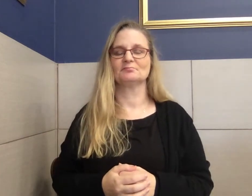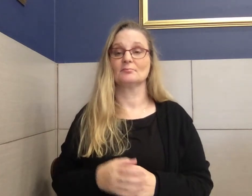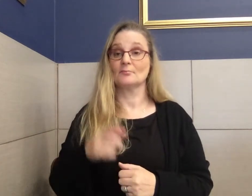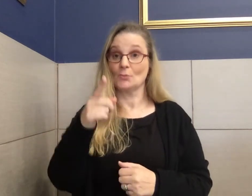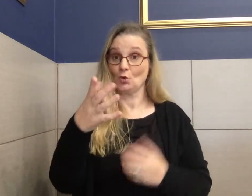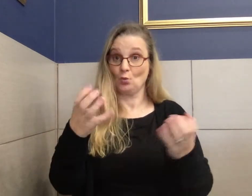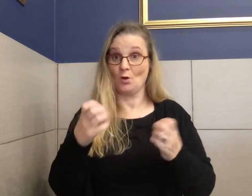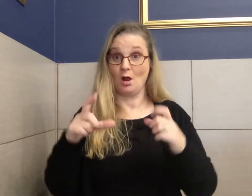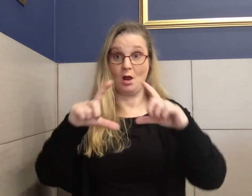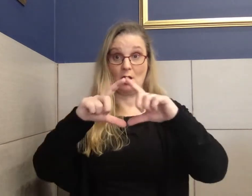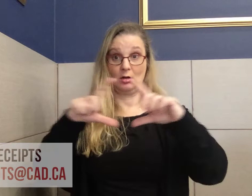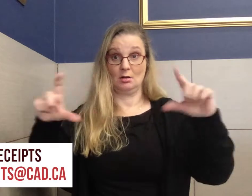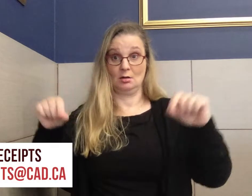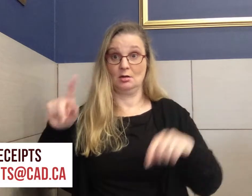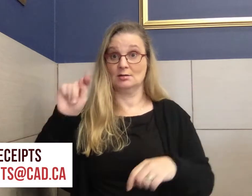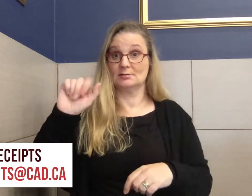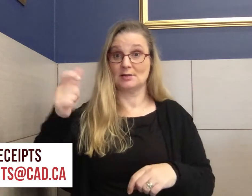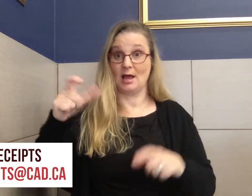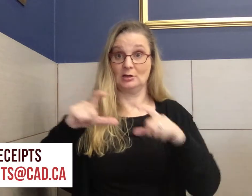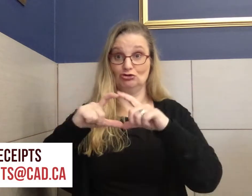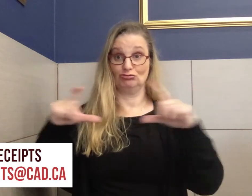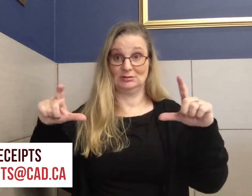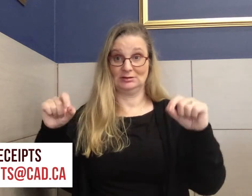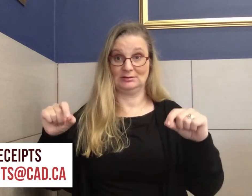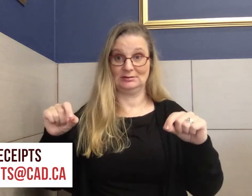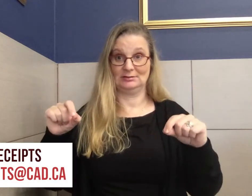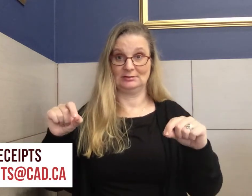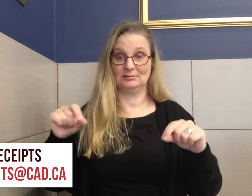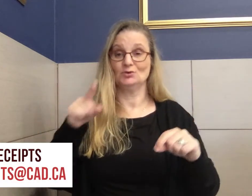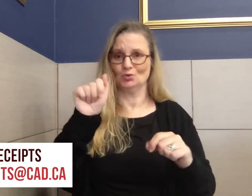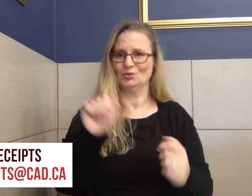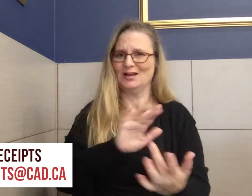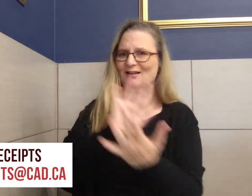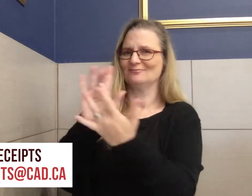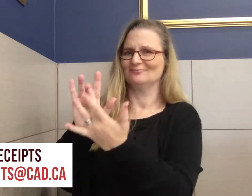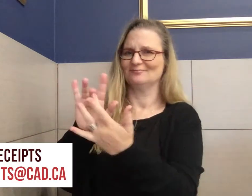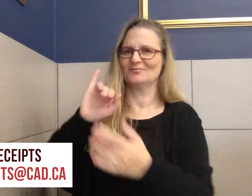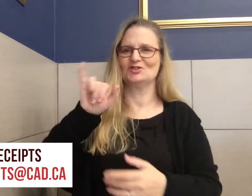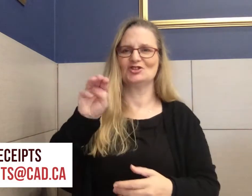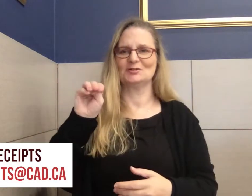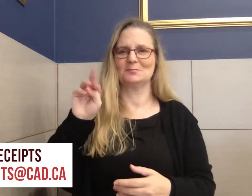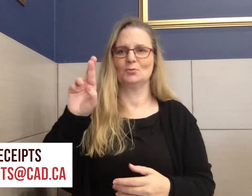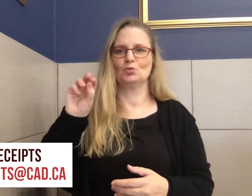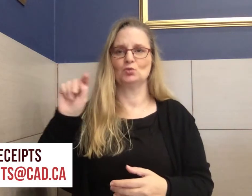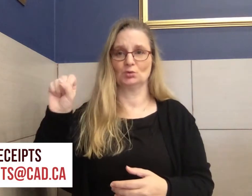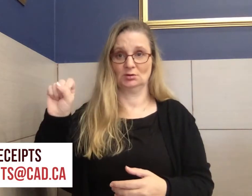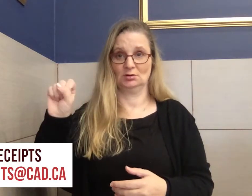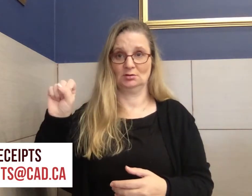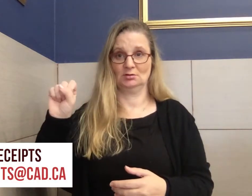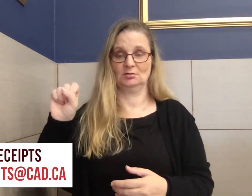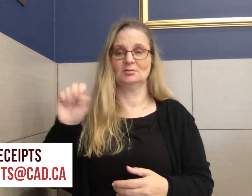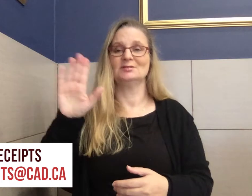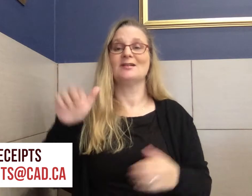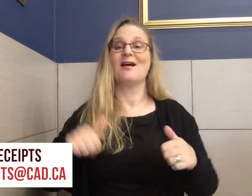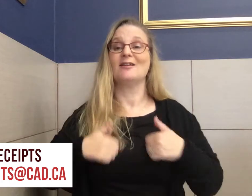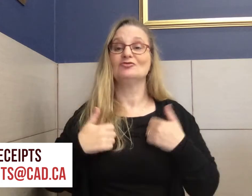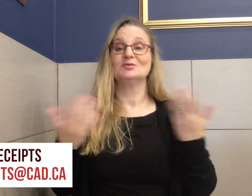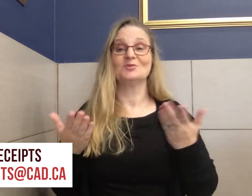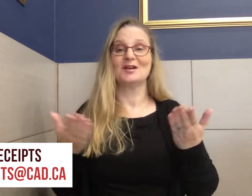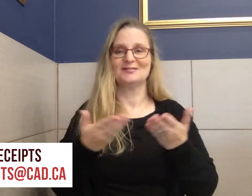Tax receipt requests and confirmations need to be communicated with Jim Roots, CAD-ASC Executive Director at jroots@cad.ca